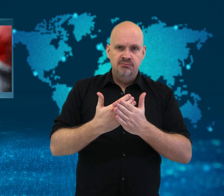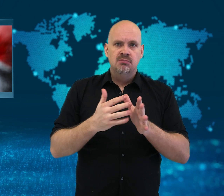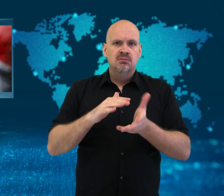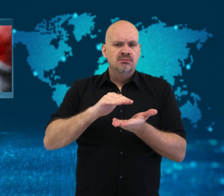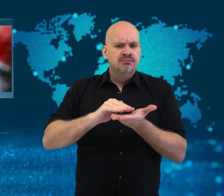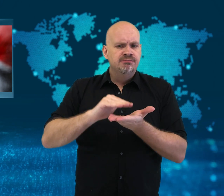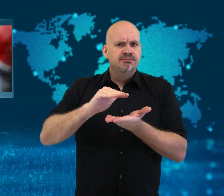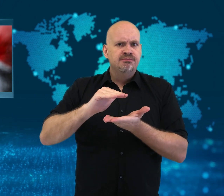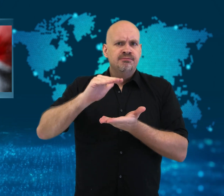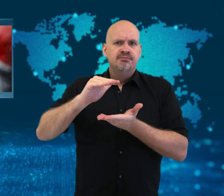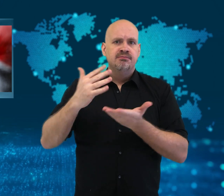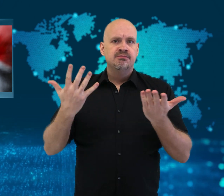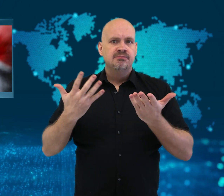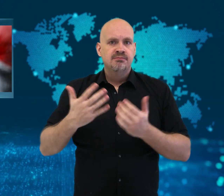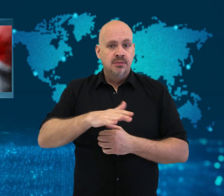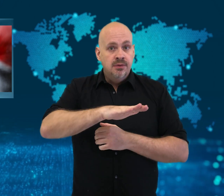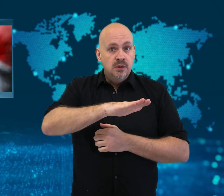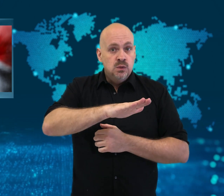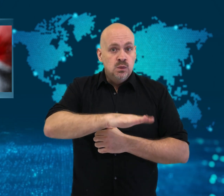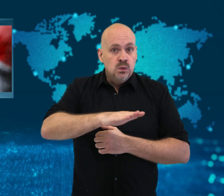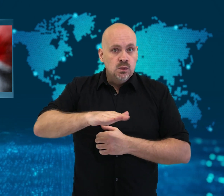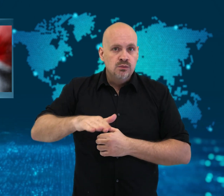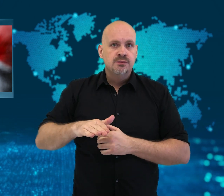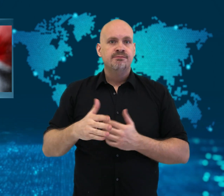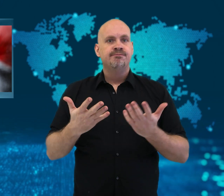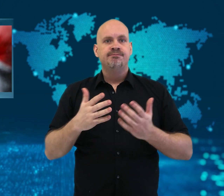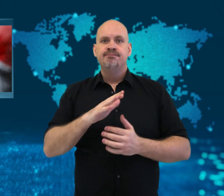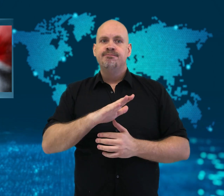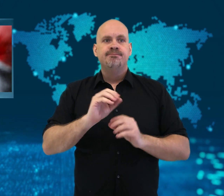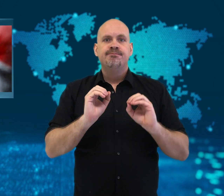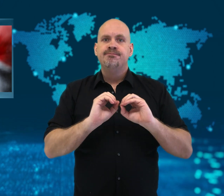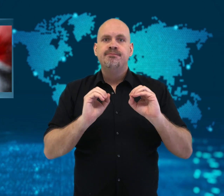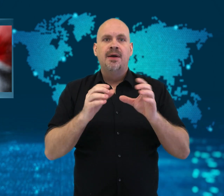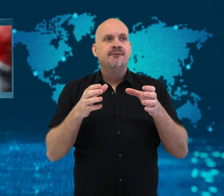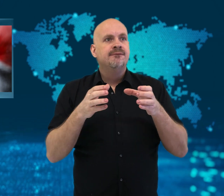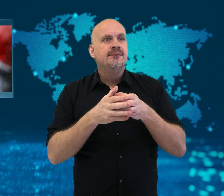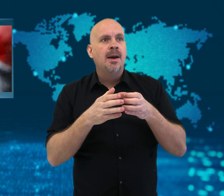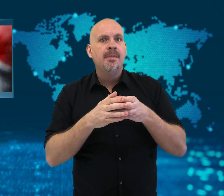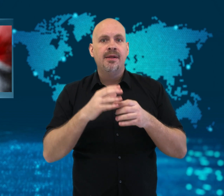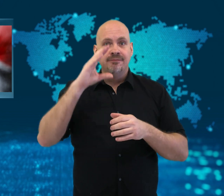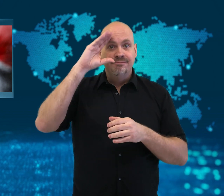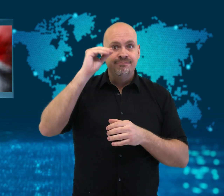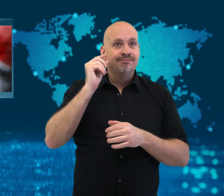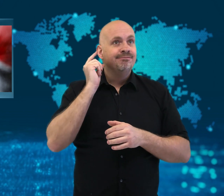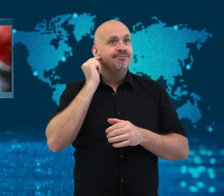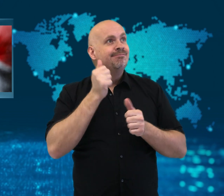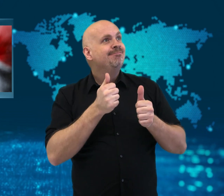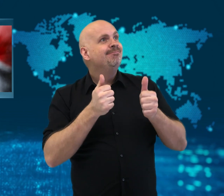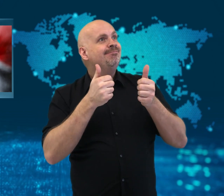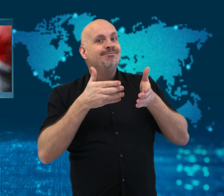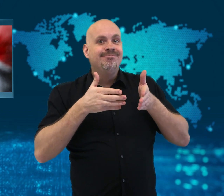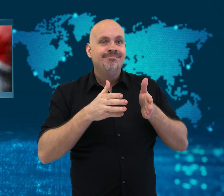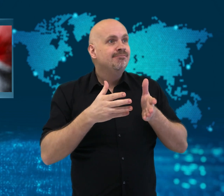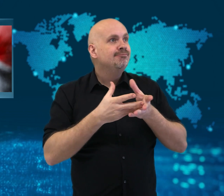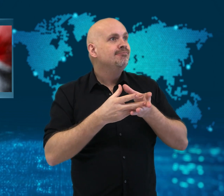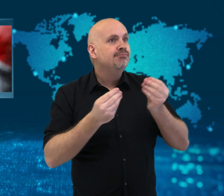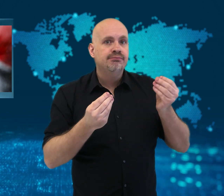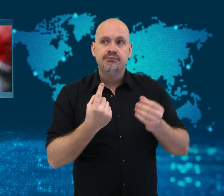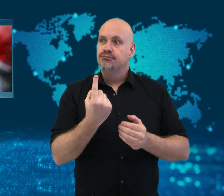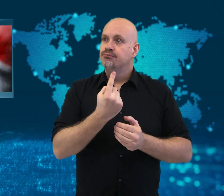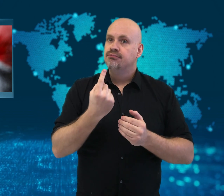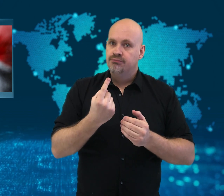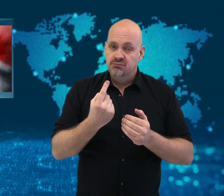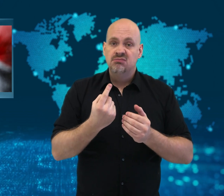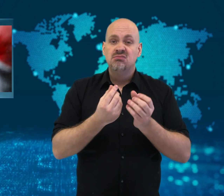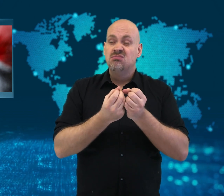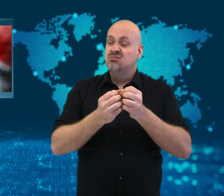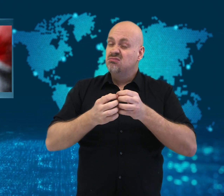there are more orphans and children as head of households.